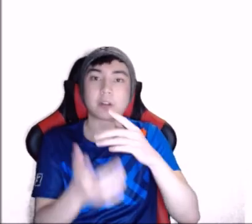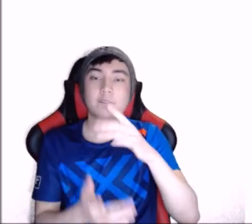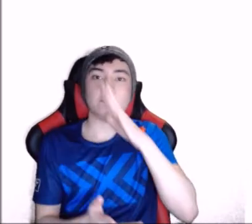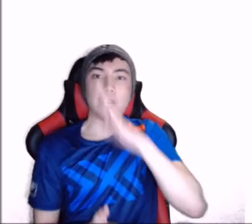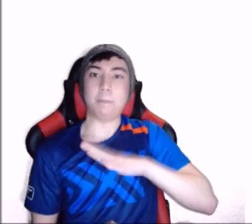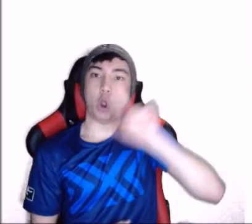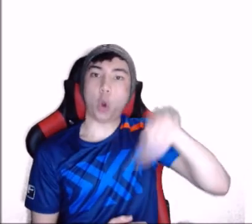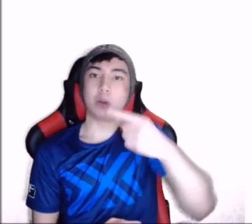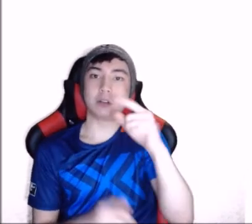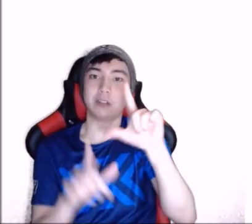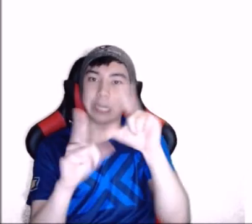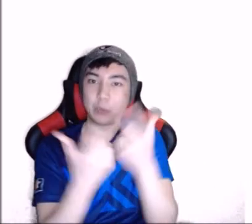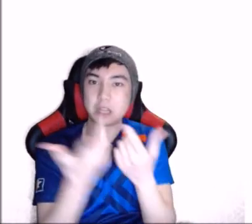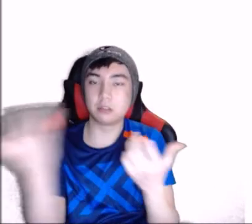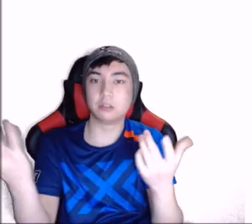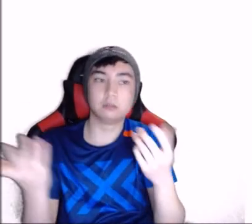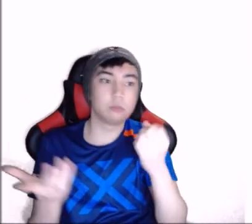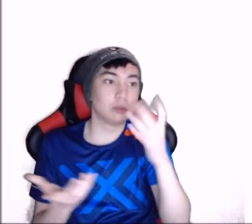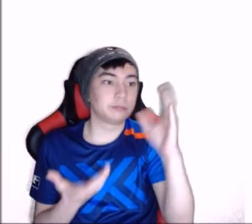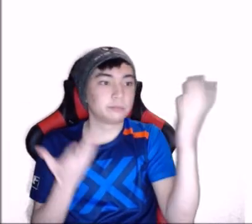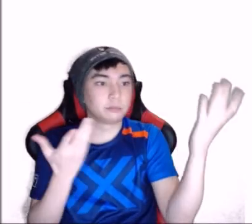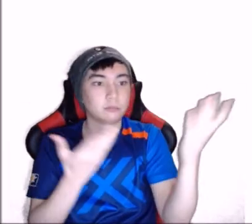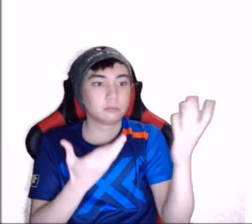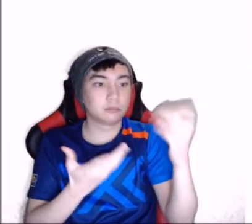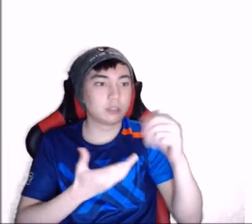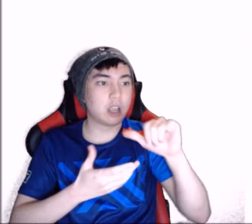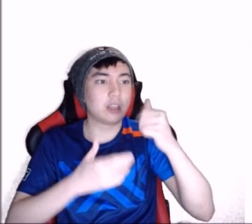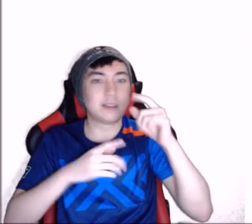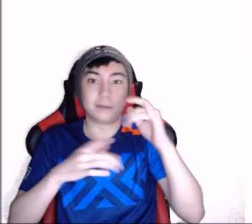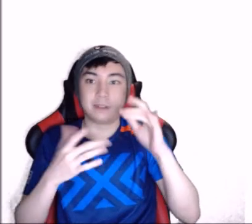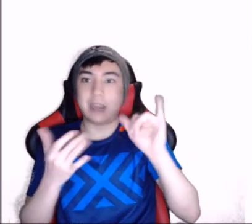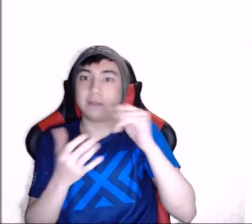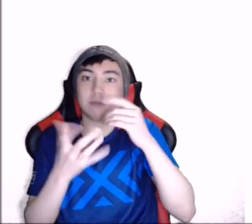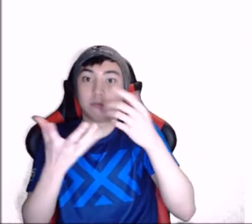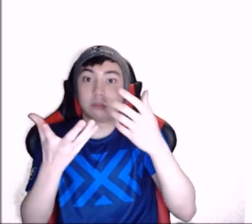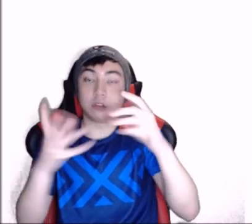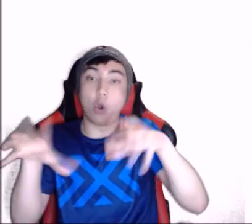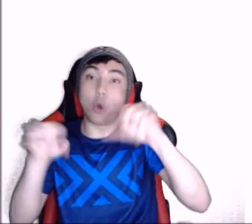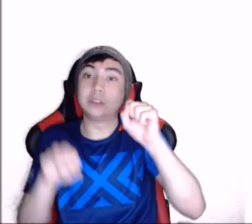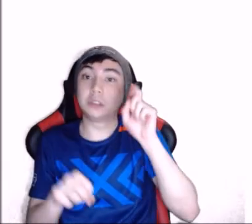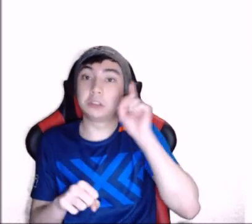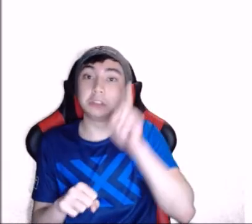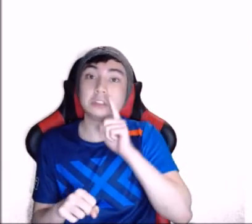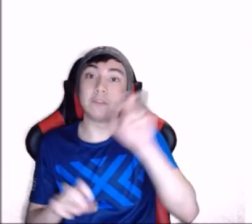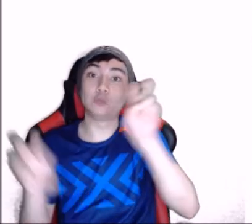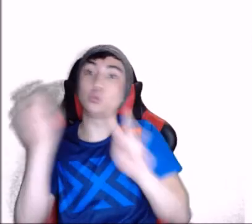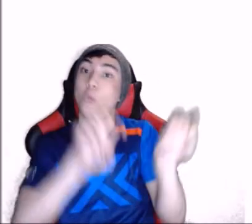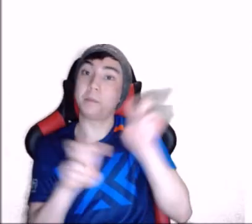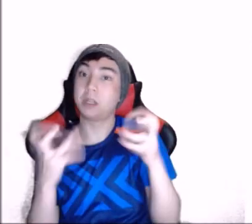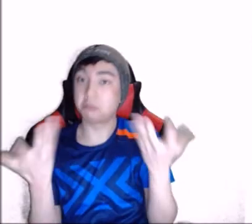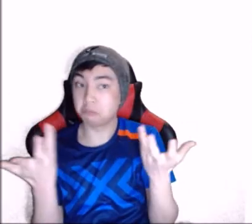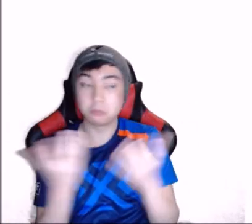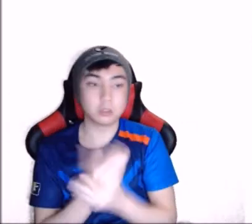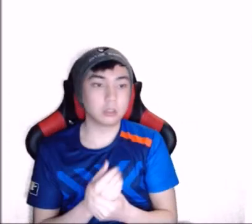such as female-only tournaments. Do you think it would be beneficial to have deaf/hard-of-hearing tournaments or leagues?